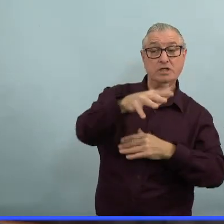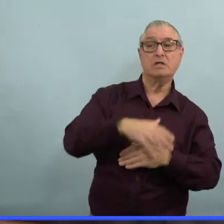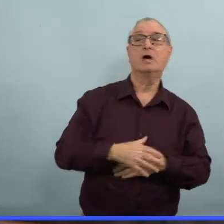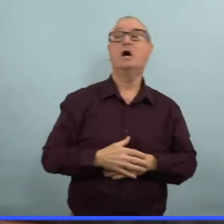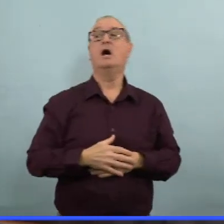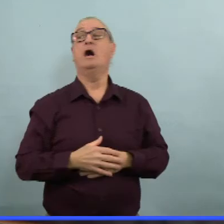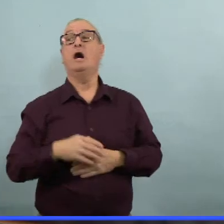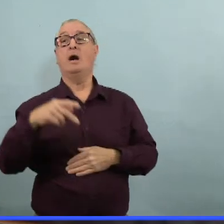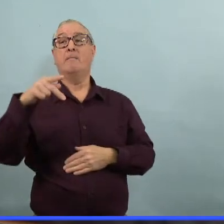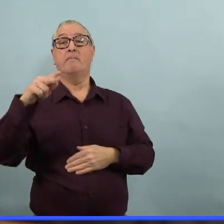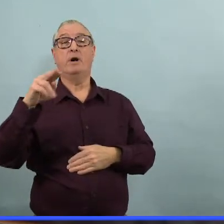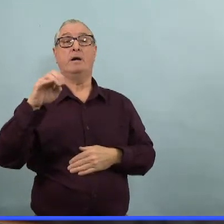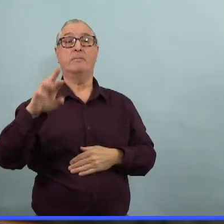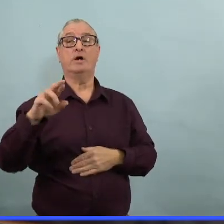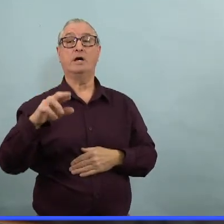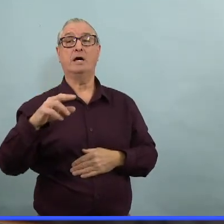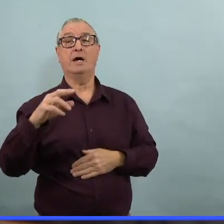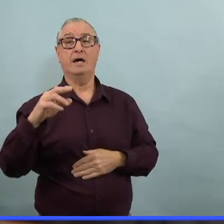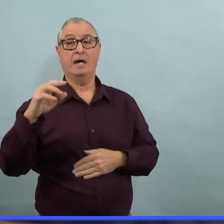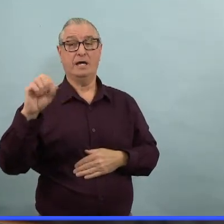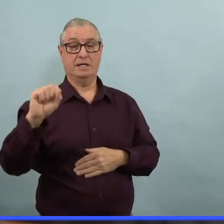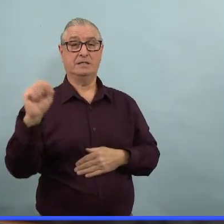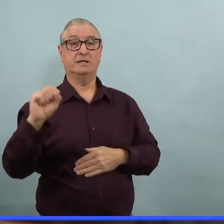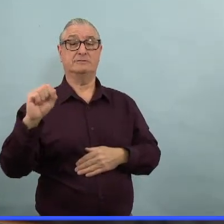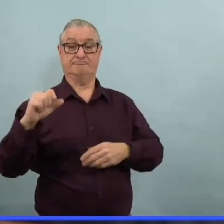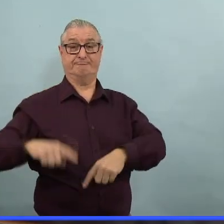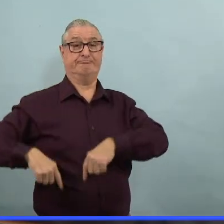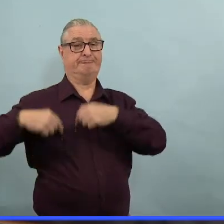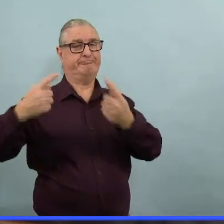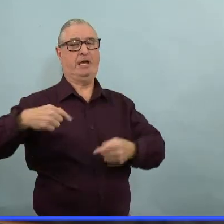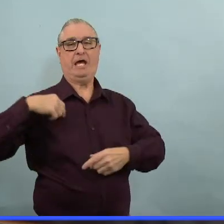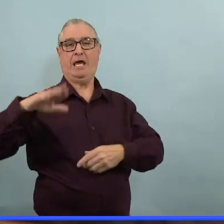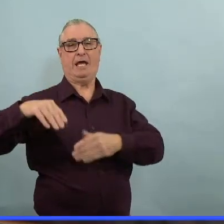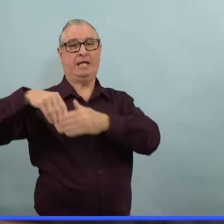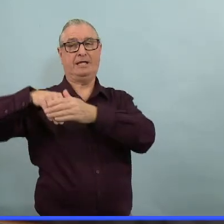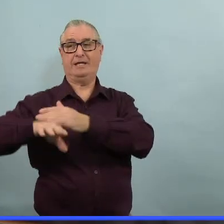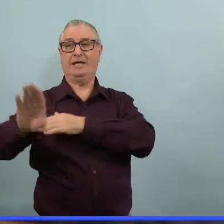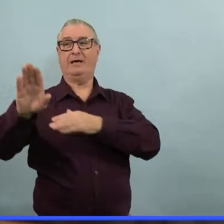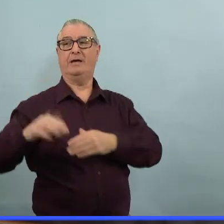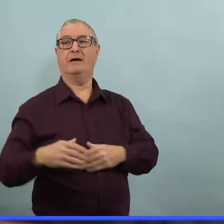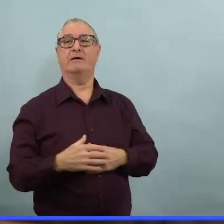you know i i think it's out of respect for um you know for the for the public health orders and not